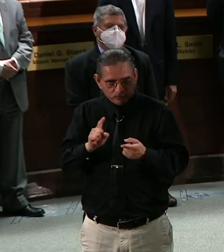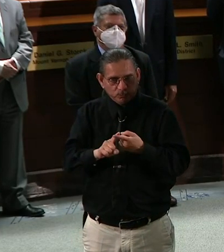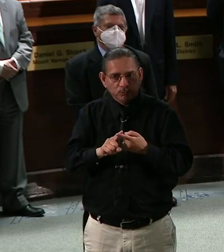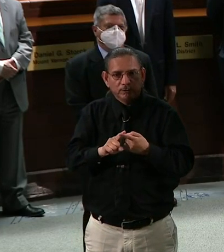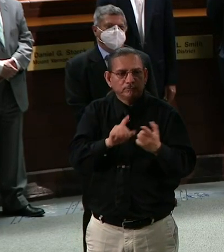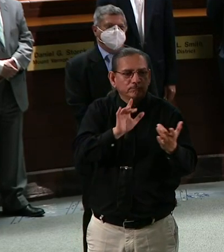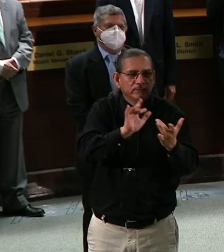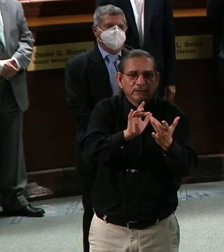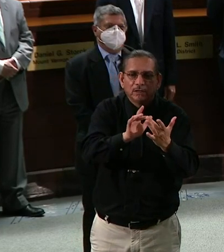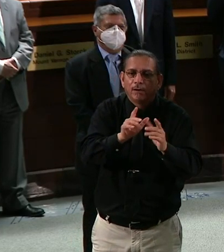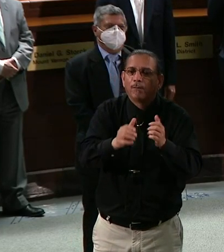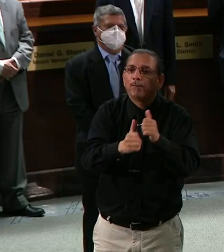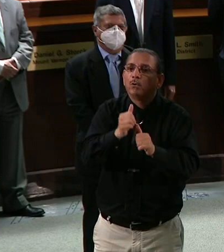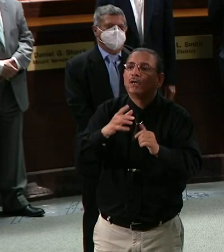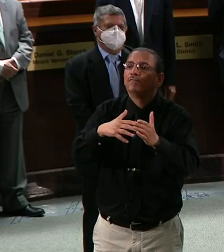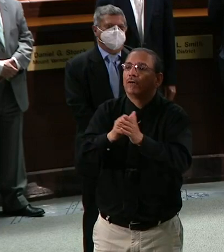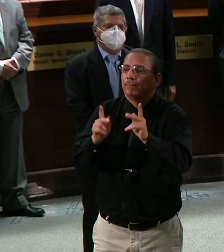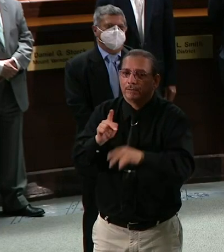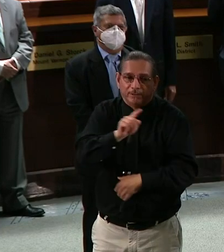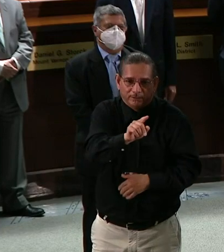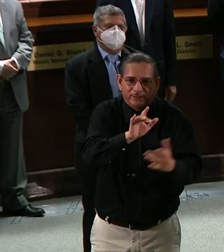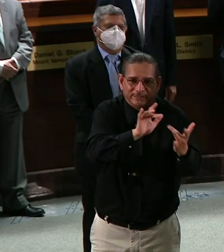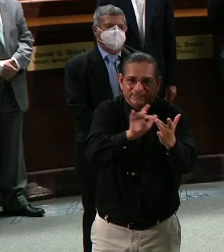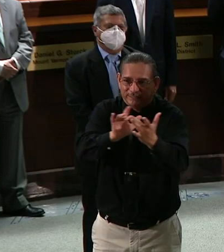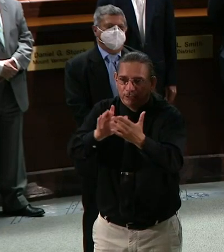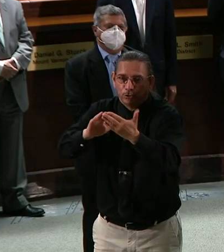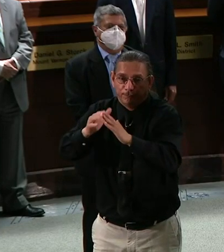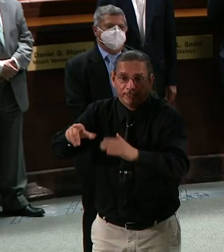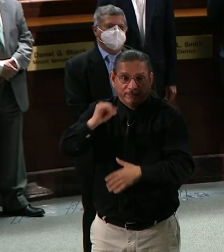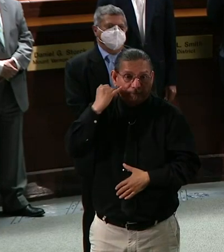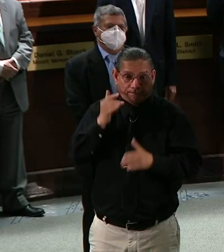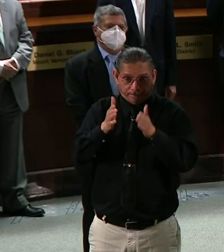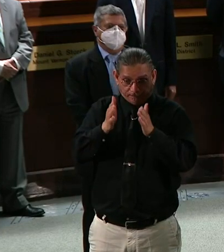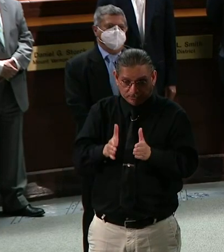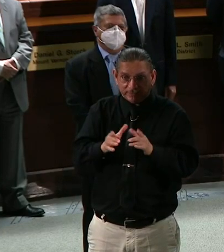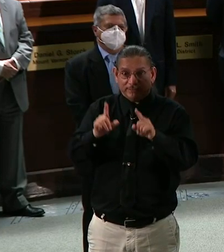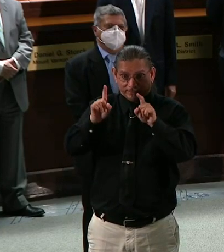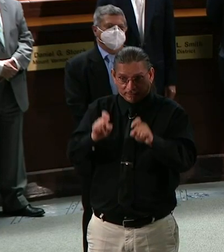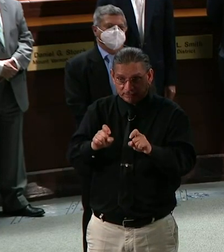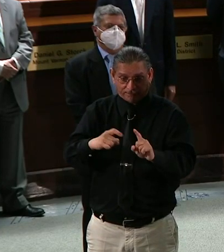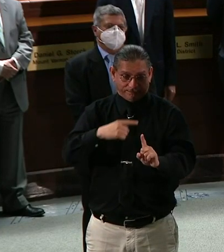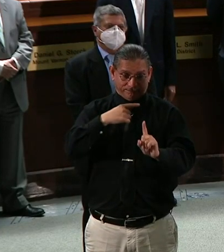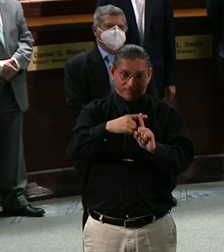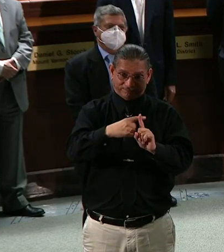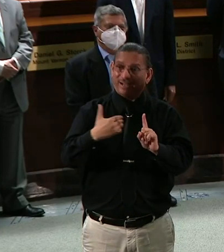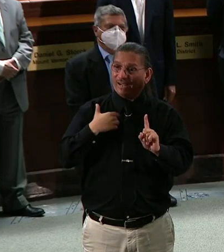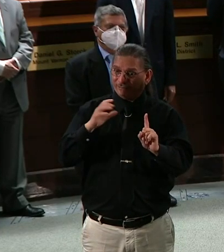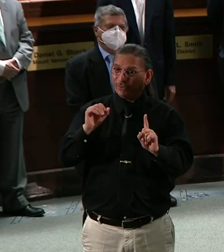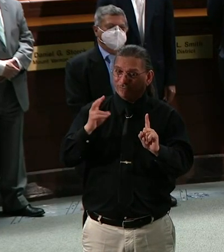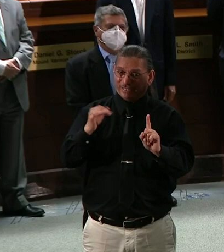TESTING CAPABILITIES ARE GOING TO THE HONORABLE IN OUR COMMUNITY. IF PEOPLE ARE TEST